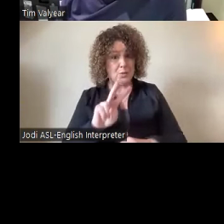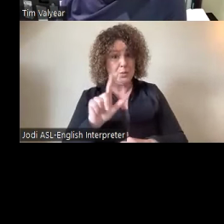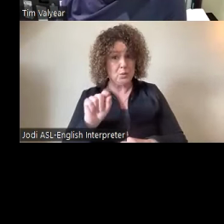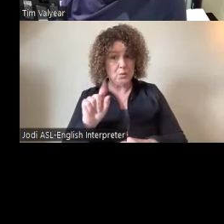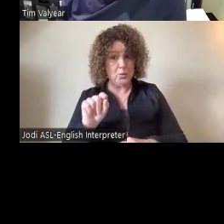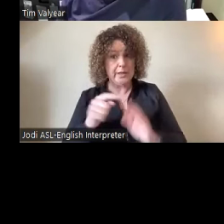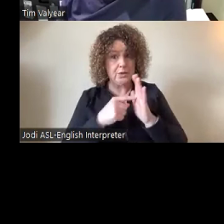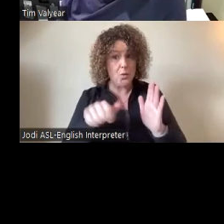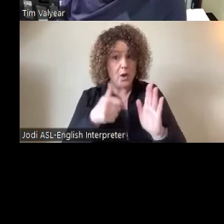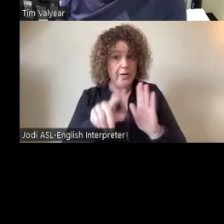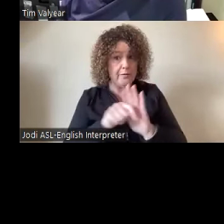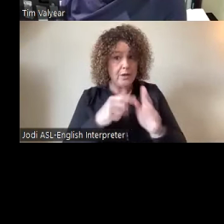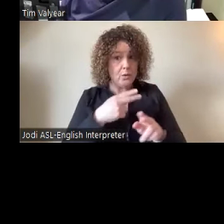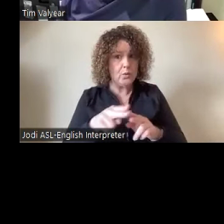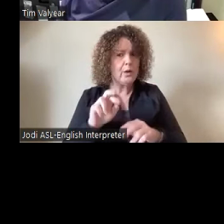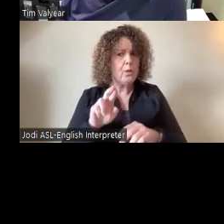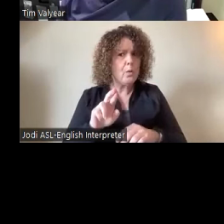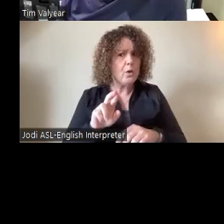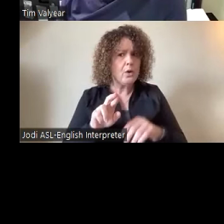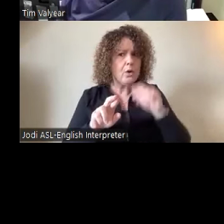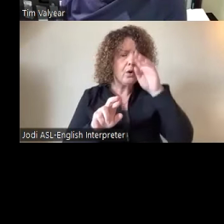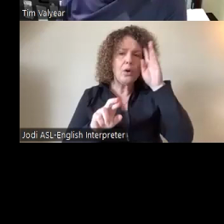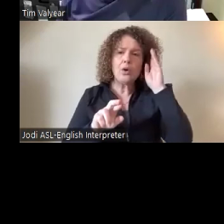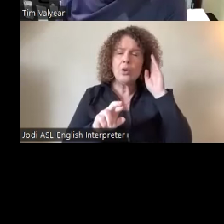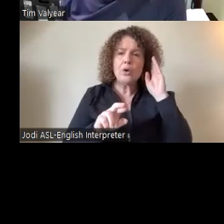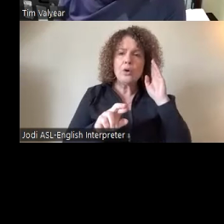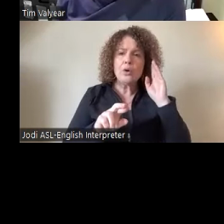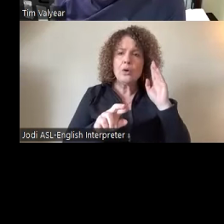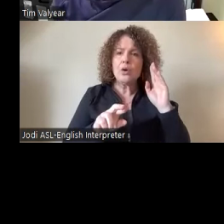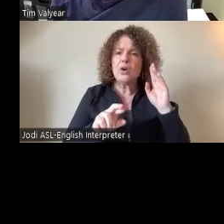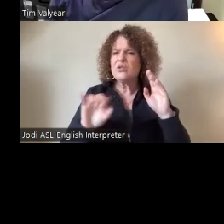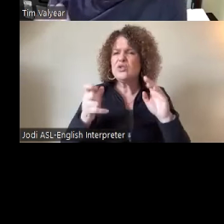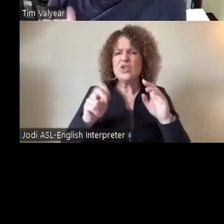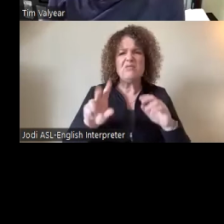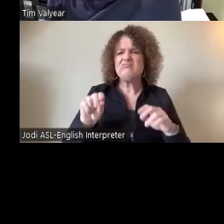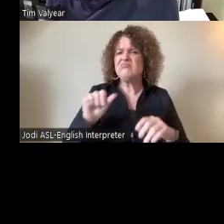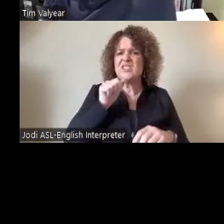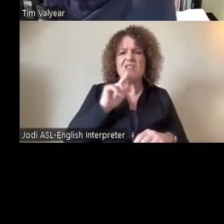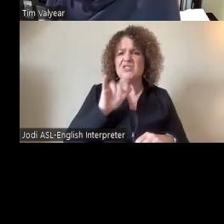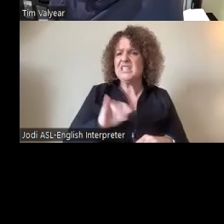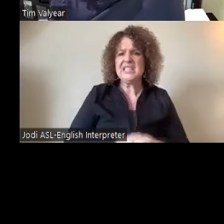of different ones you can use. There's lots of references on the slides. Do we have time to show one of the quick